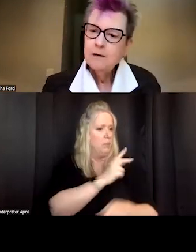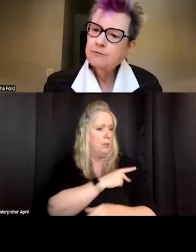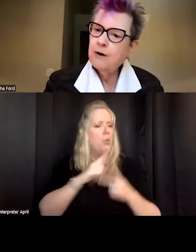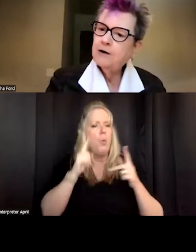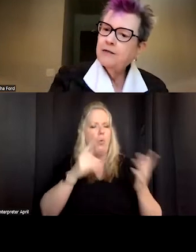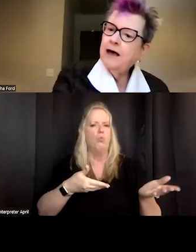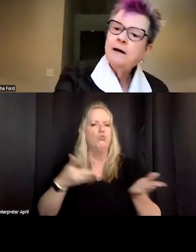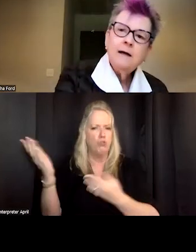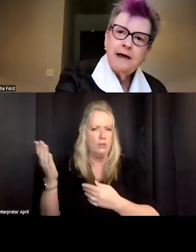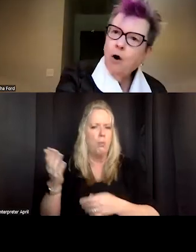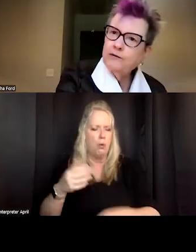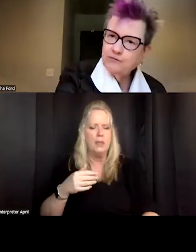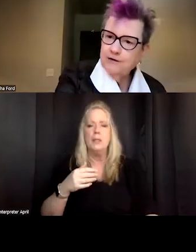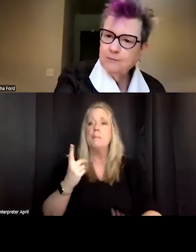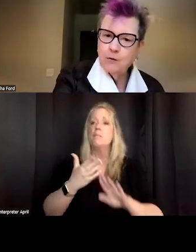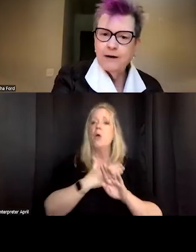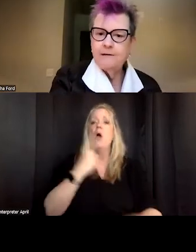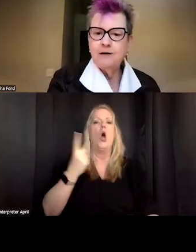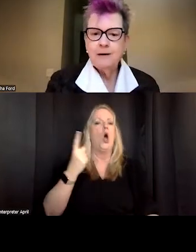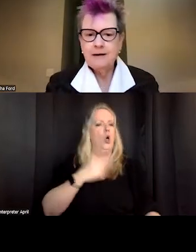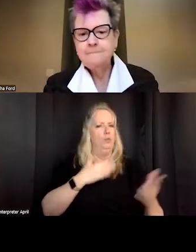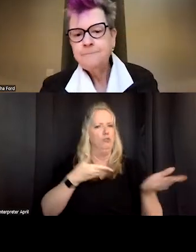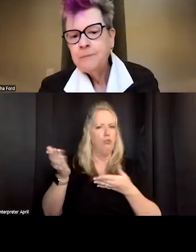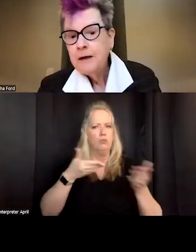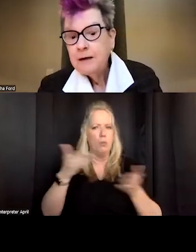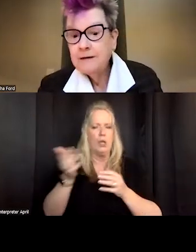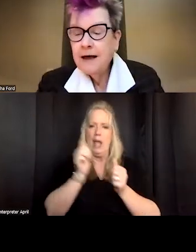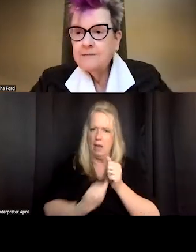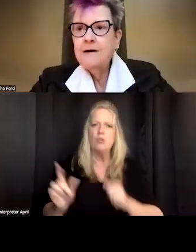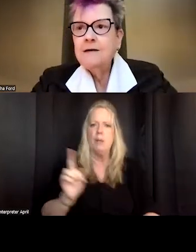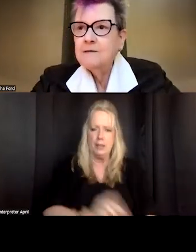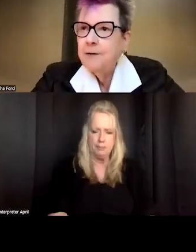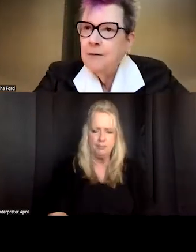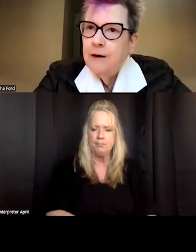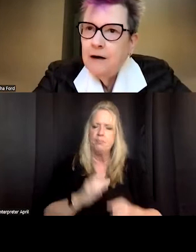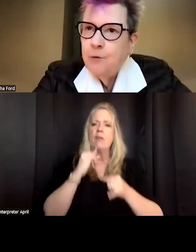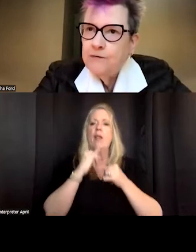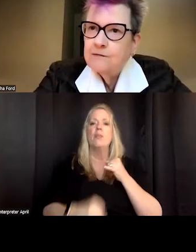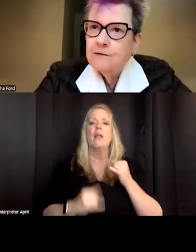PRIOR TO THAT, THEY ALWAYS TRANSPORTED EVERYBODY. THE LAST THING IS THAT, POISON CENTERS,